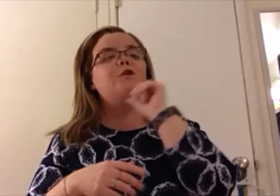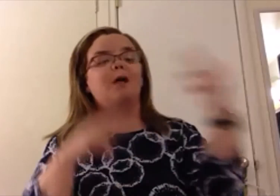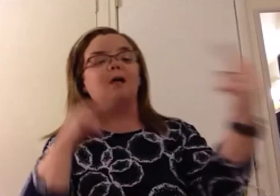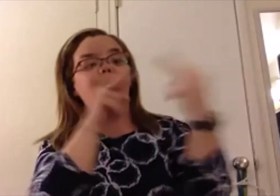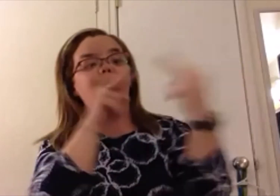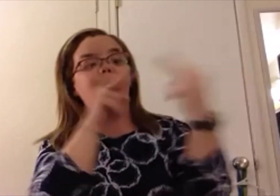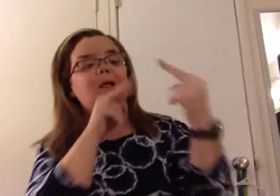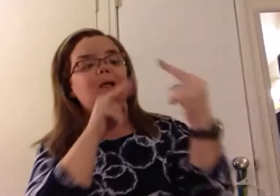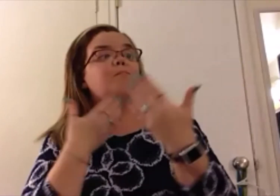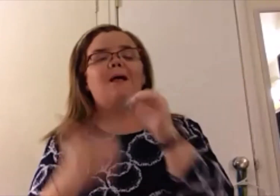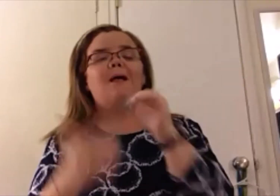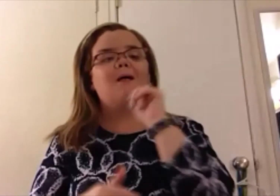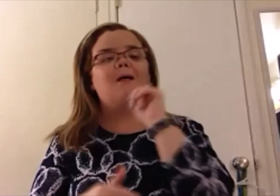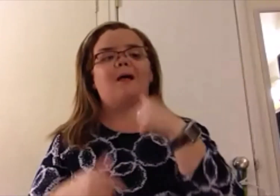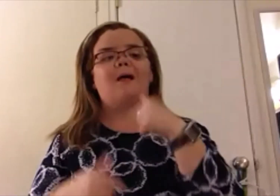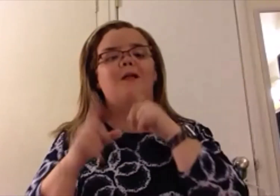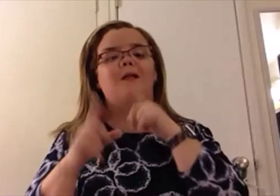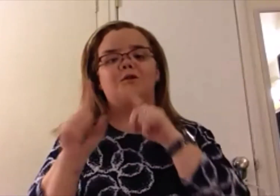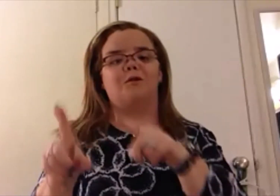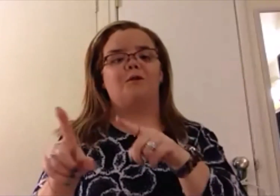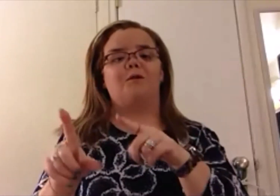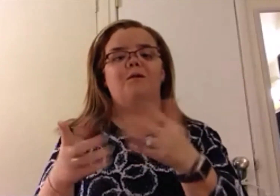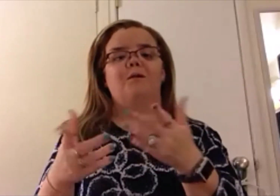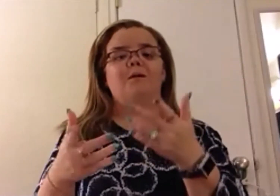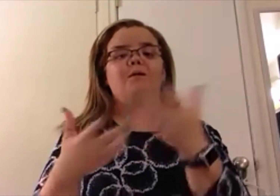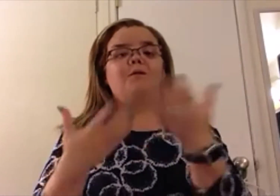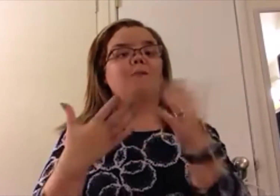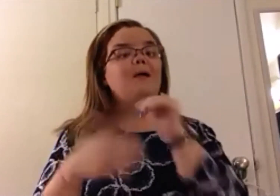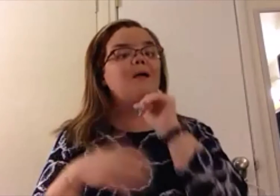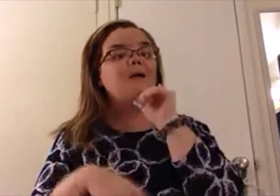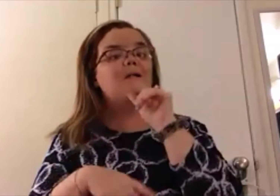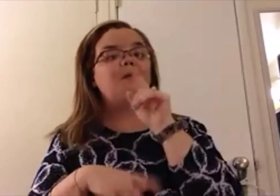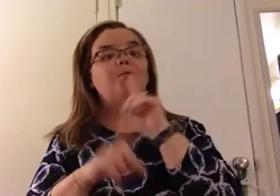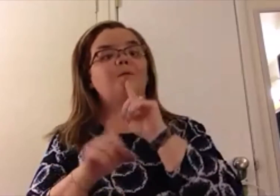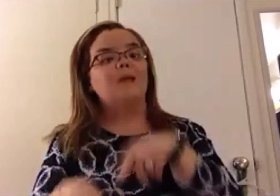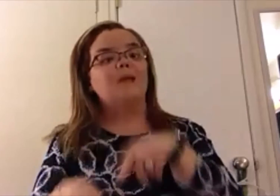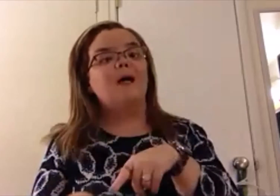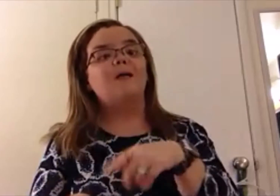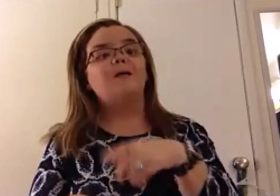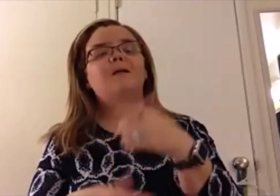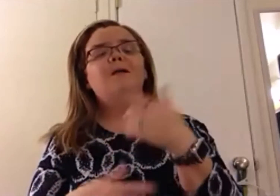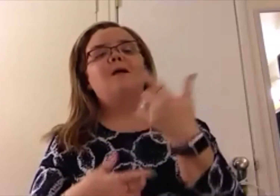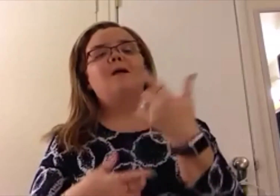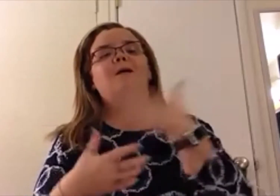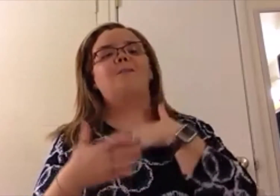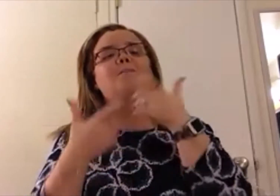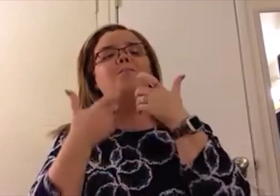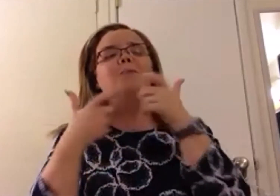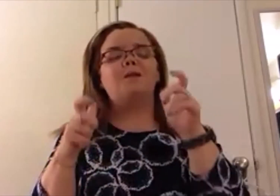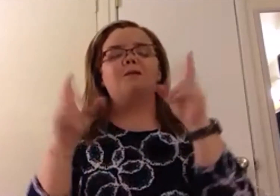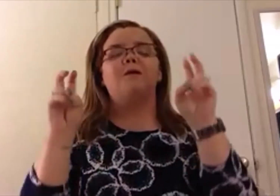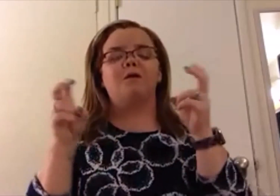looking at me you may not have an answer you may not get a reply and my biggest issue at